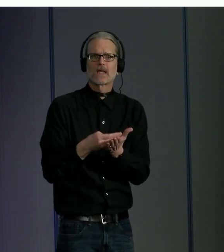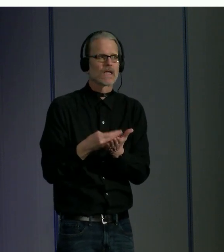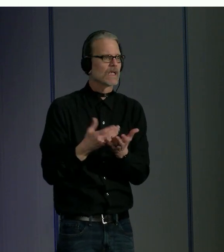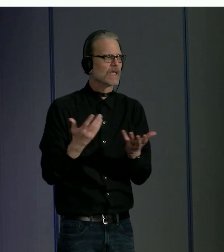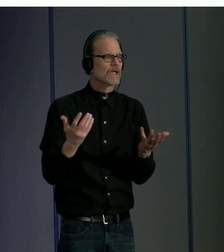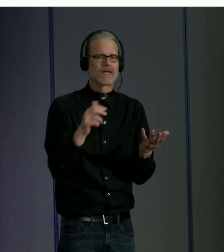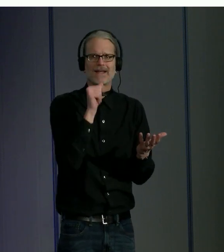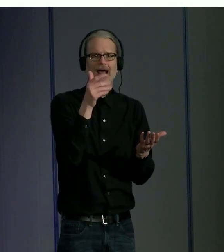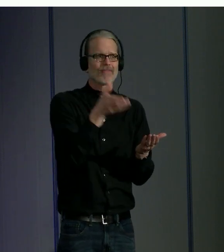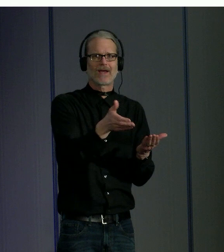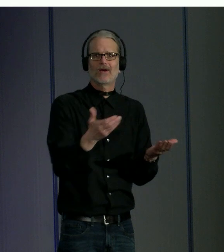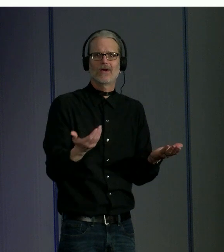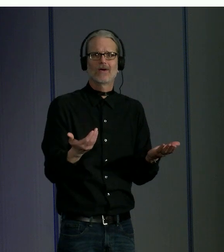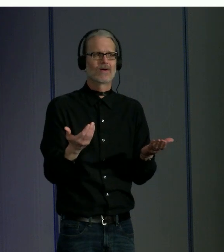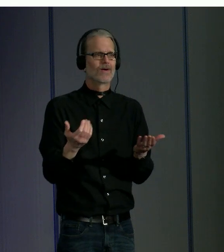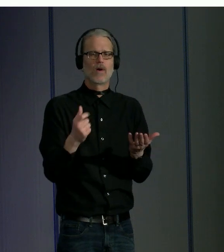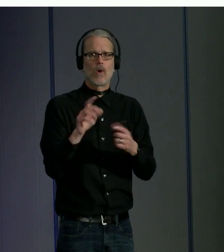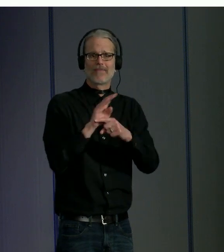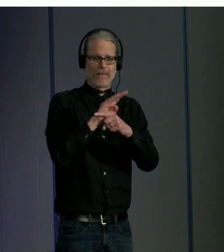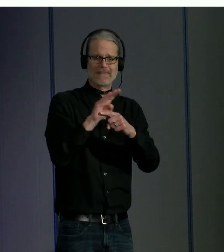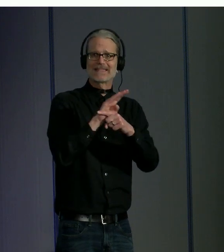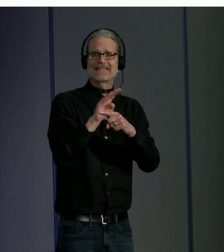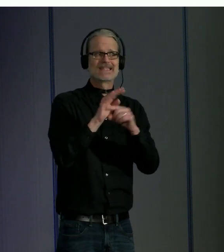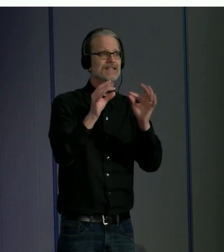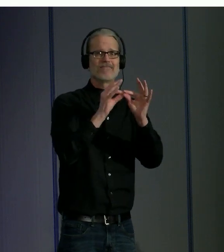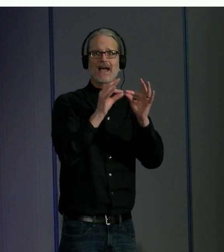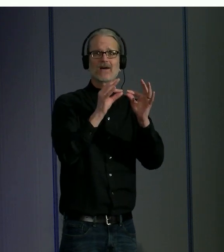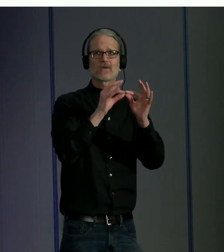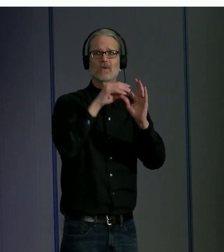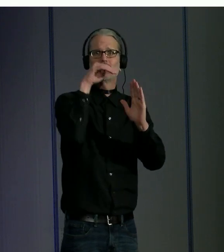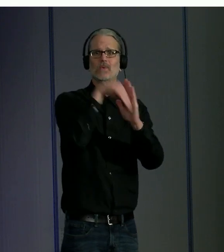Oh, the business value just doesn't exist.